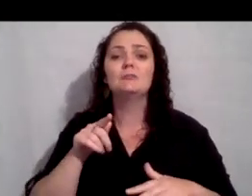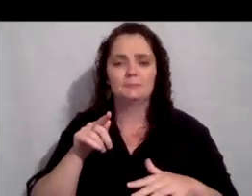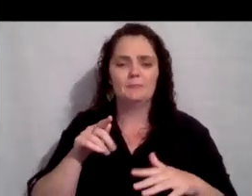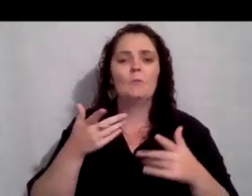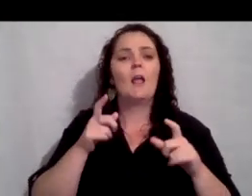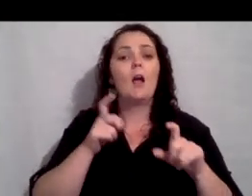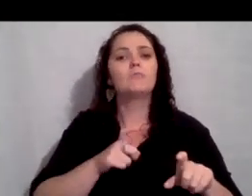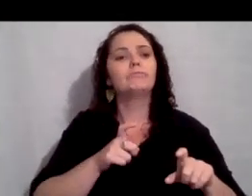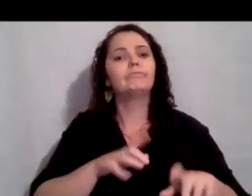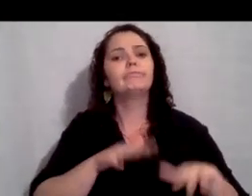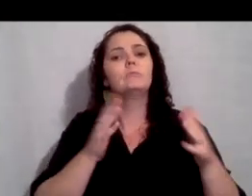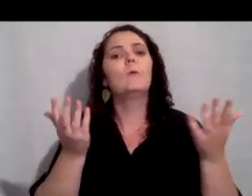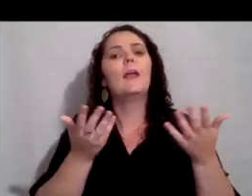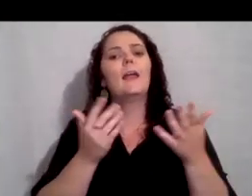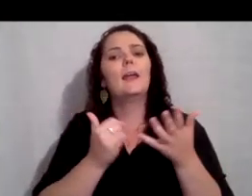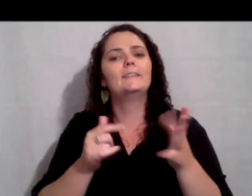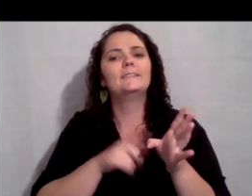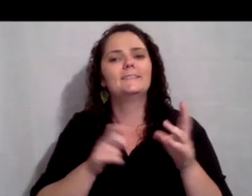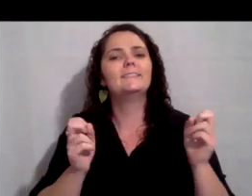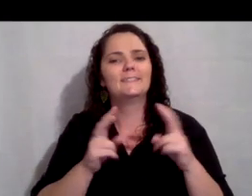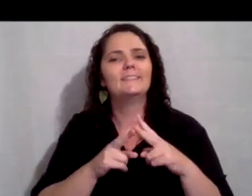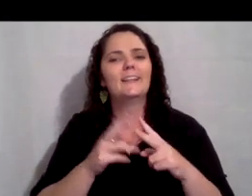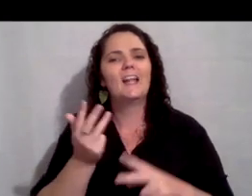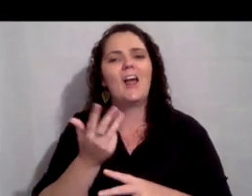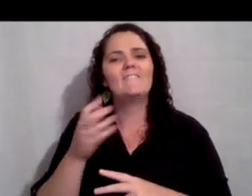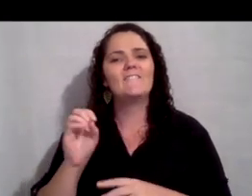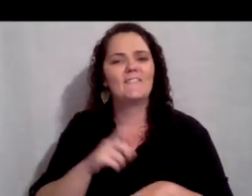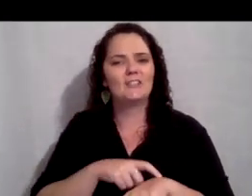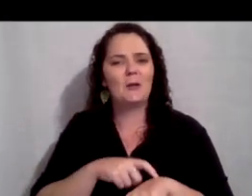settled in Sydney in Australia in the 1950s.